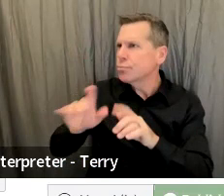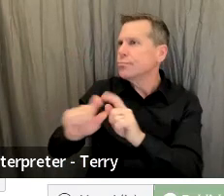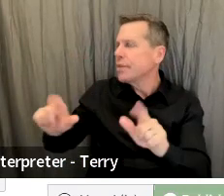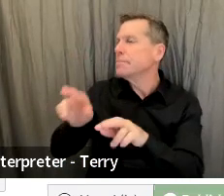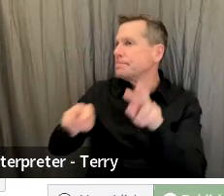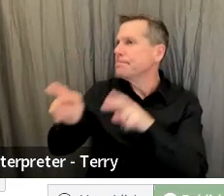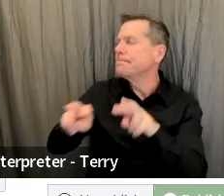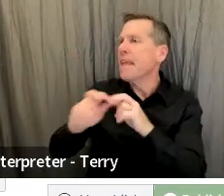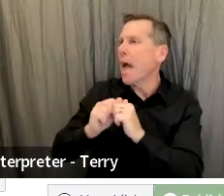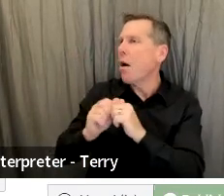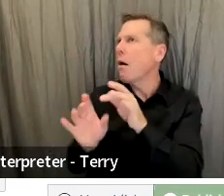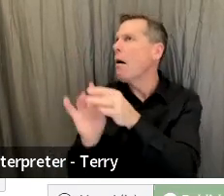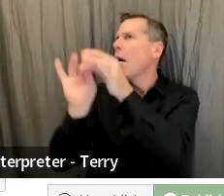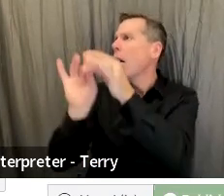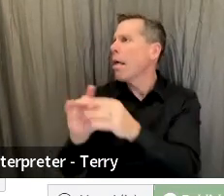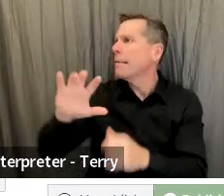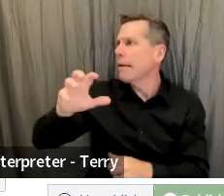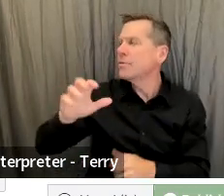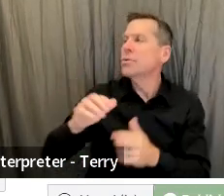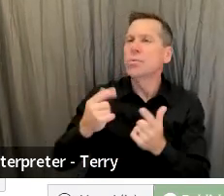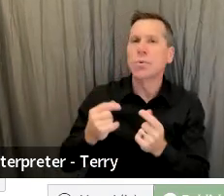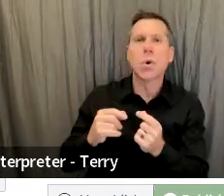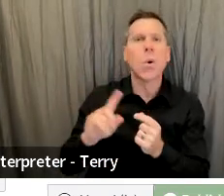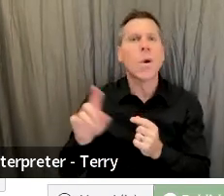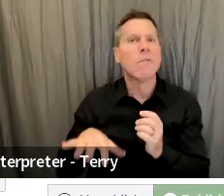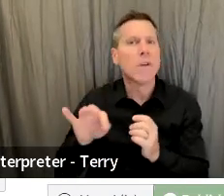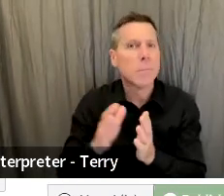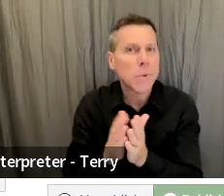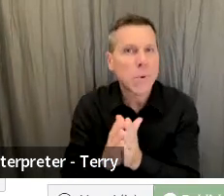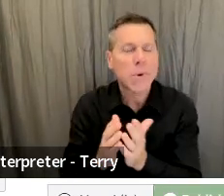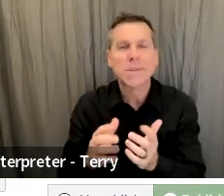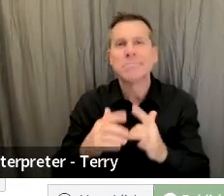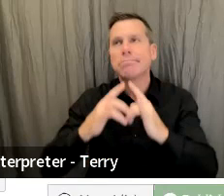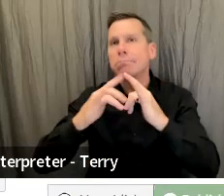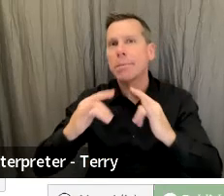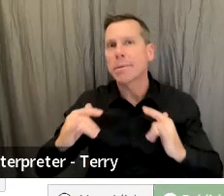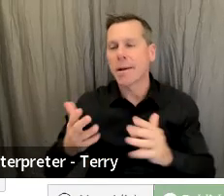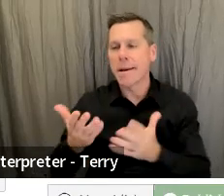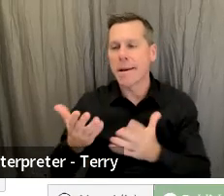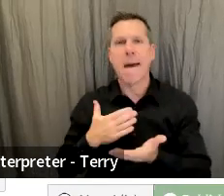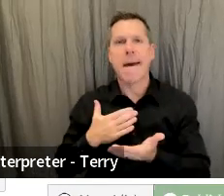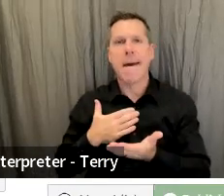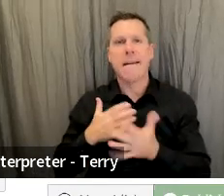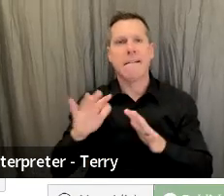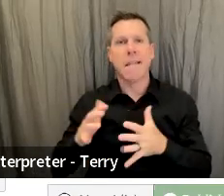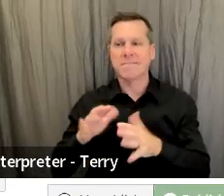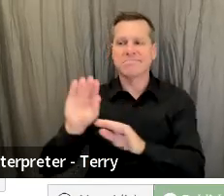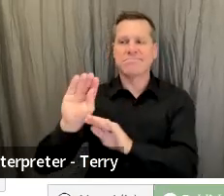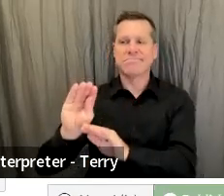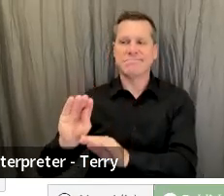where to find their books for the course, because I use all, oh, we are, you know, those kinds of things are all part of my student orientation process.